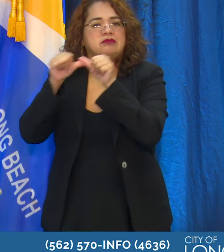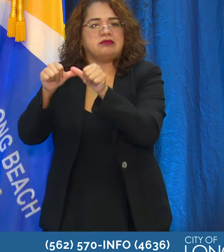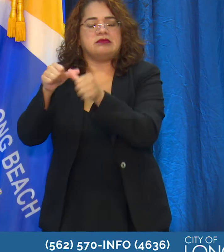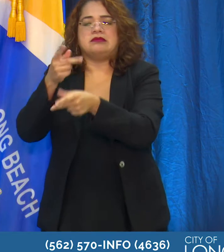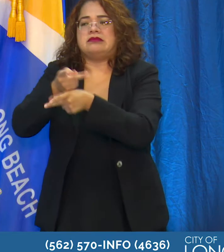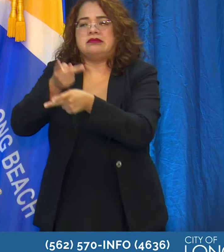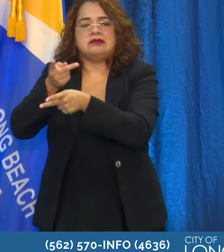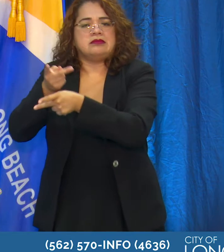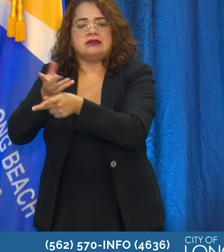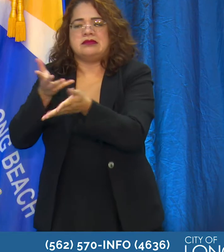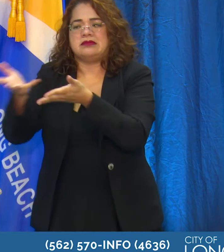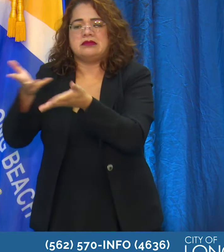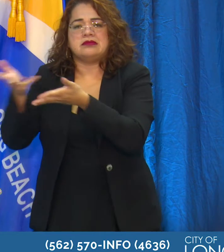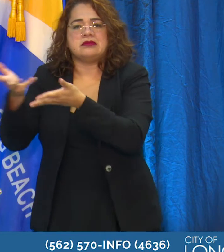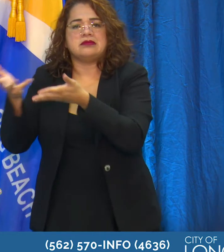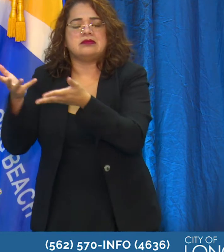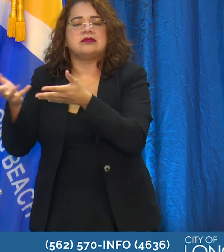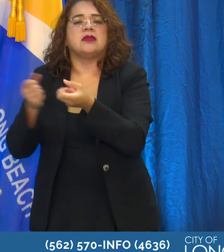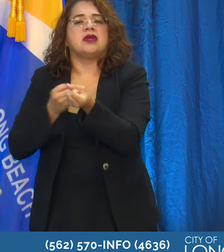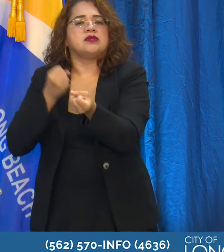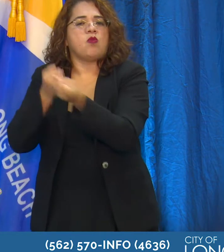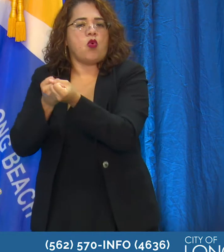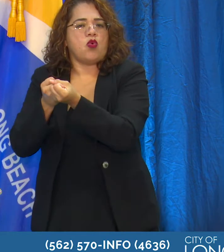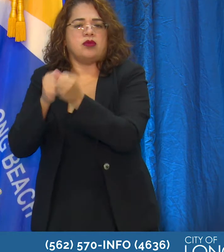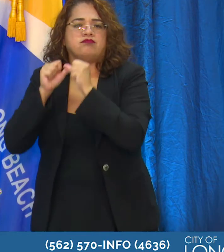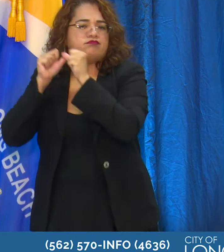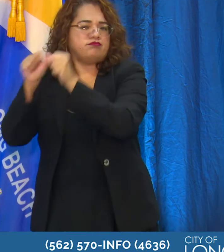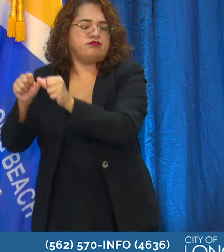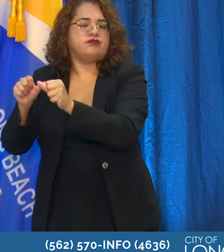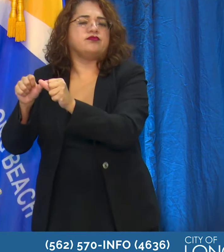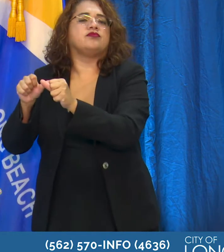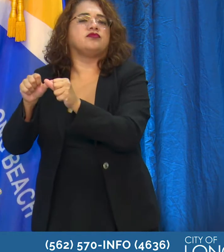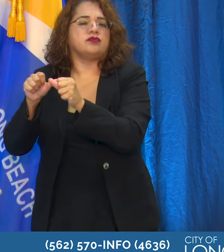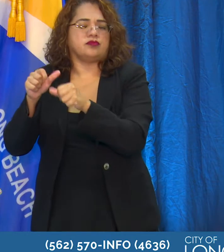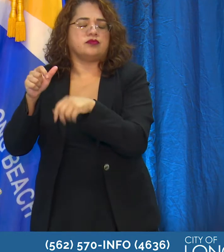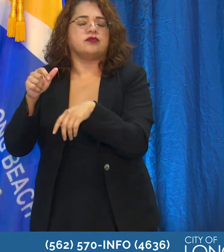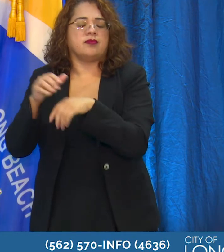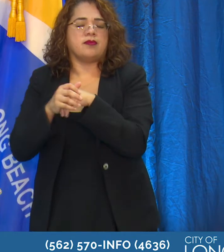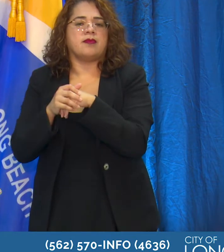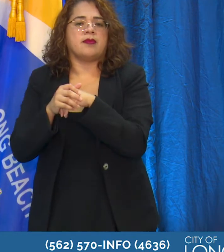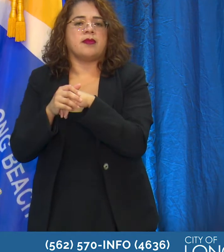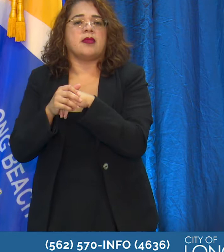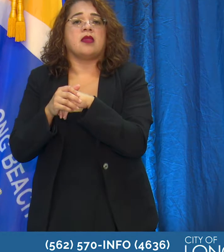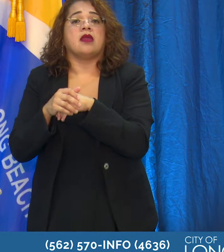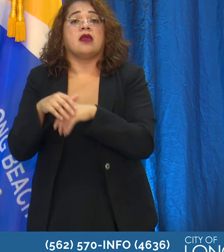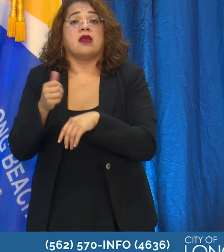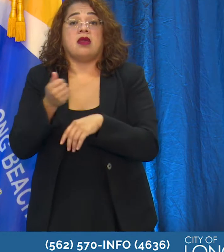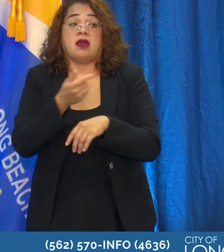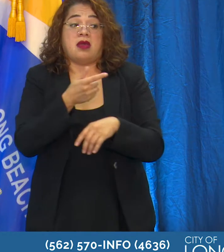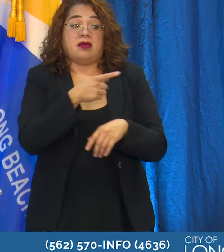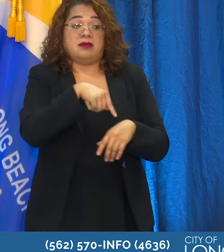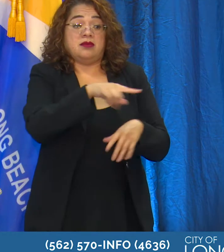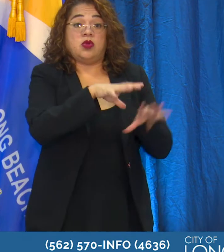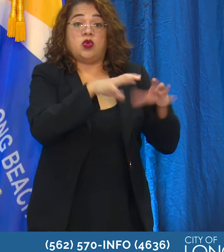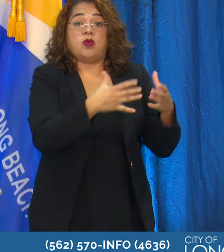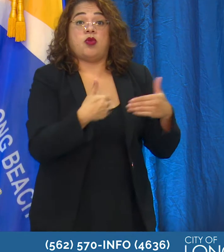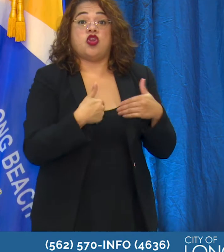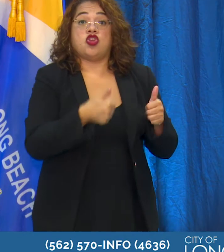sure that they are getting the support that they need. And then we had a couple deaths of people who were younger and people in our community.